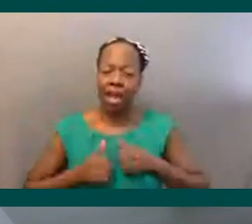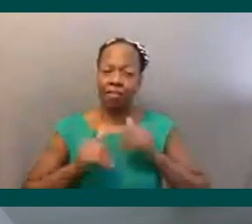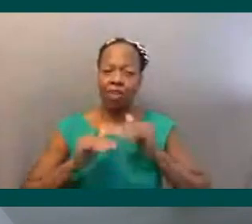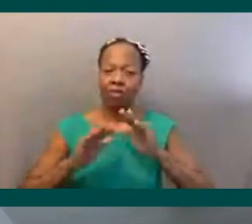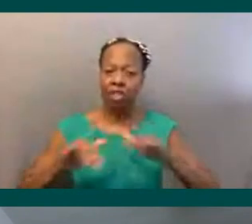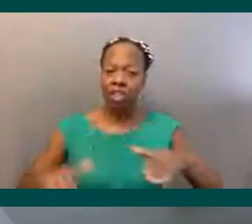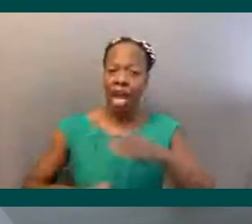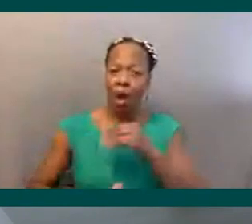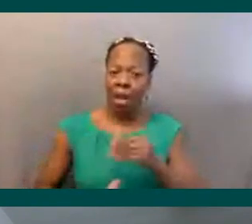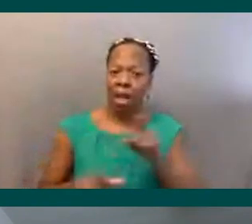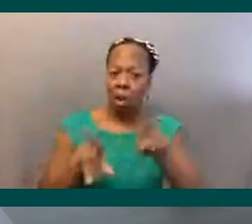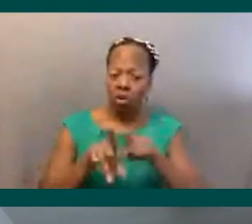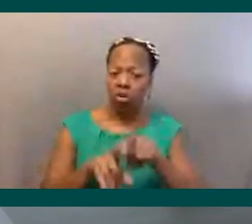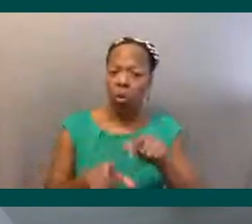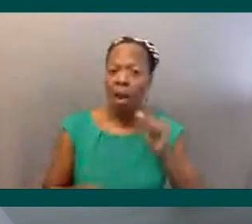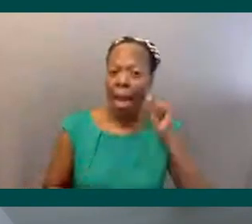We can hear you. Yeah.